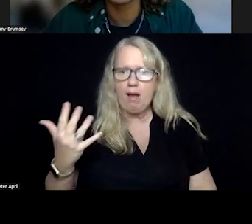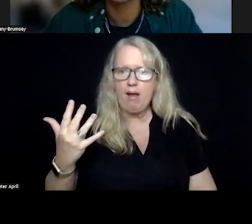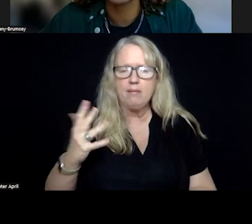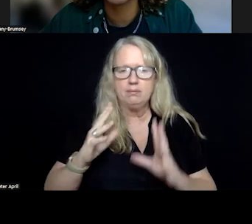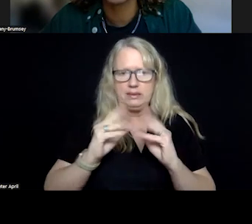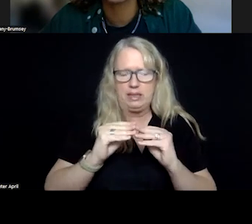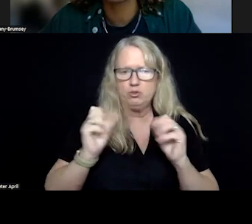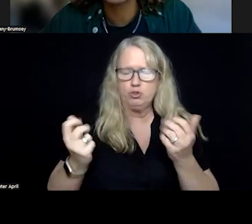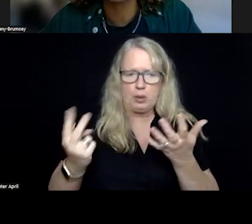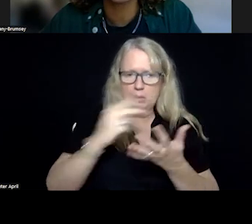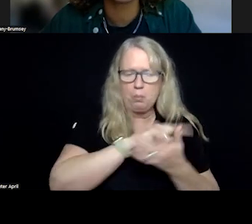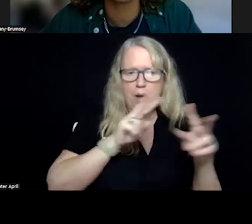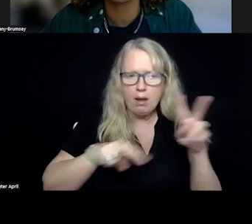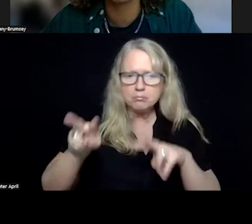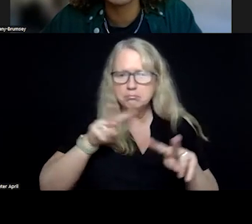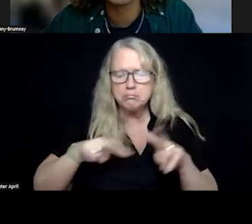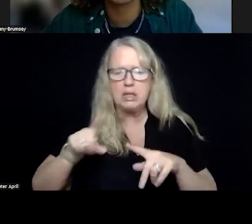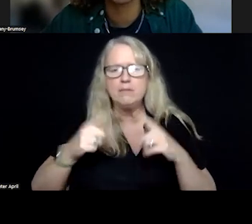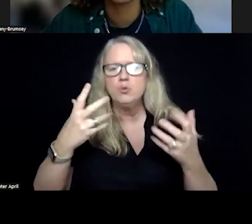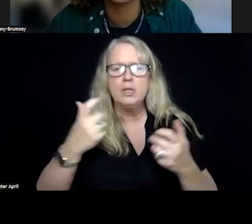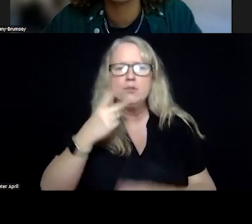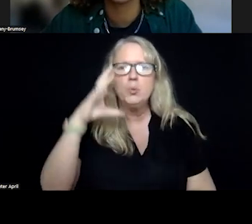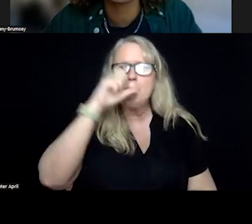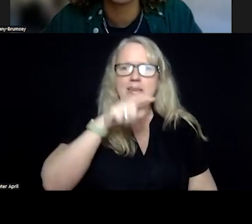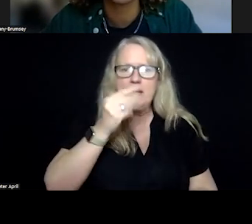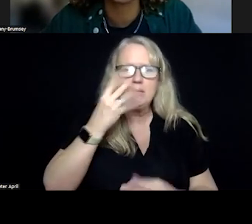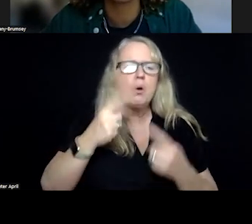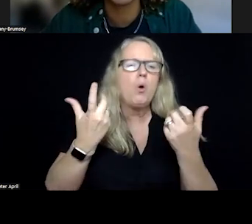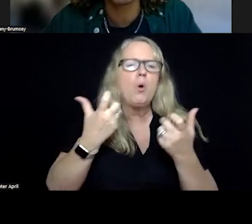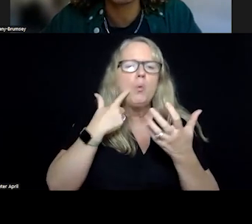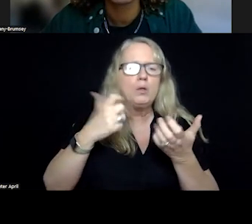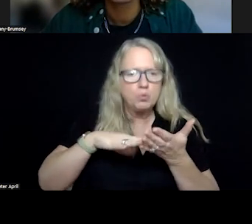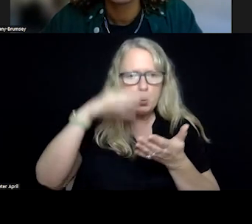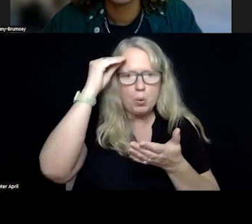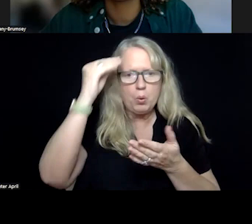BACK AND WATCH THOSE IF YOU MISSED THEM OR IF YOU WANT TO LEARN SOME WISDOM THERE.